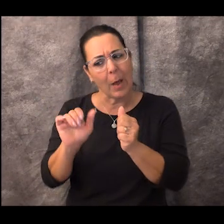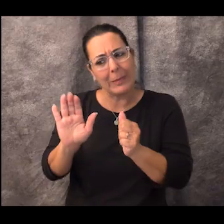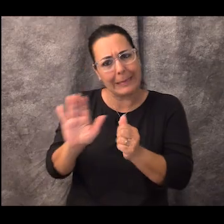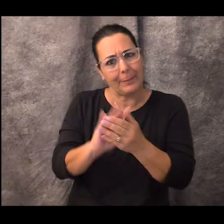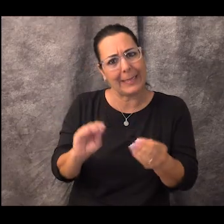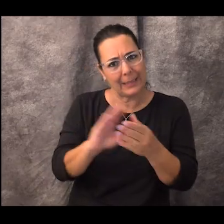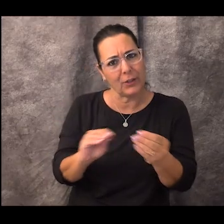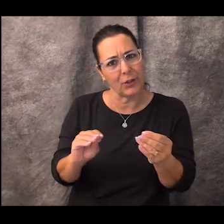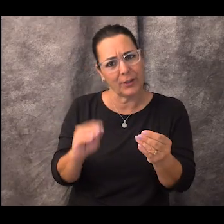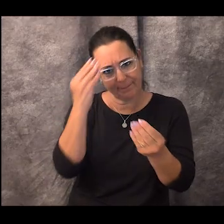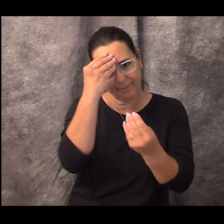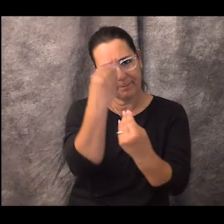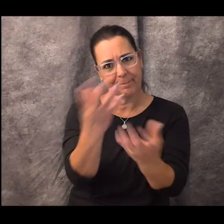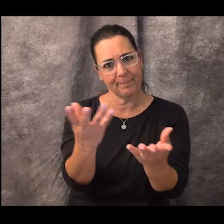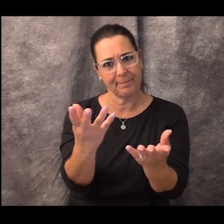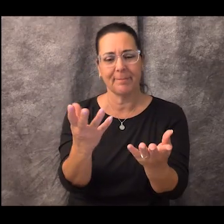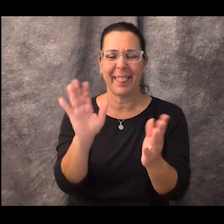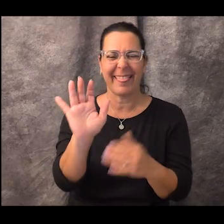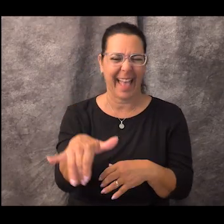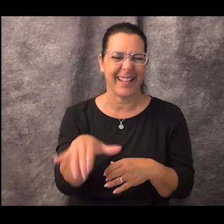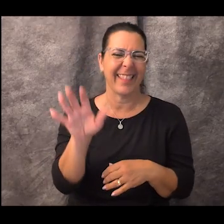That's the message. (Eric) I love it. (Michelle) That's that's the one